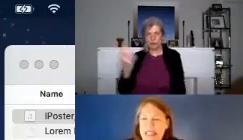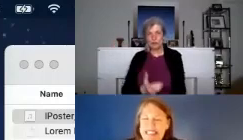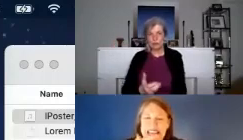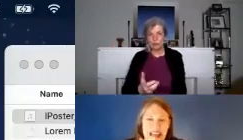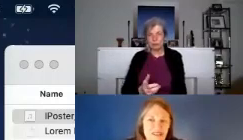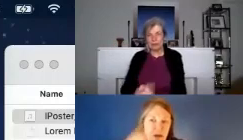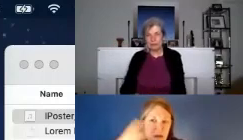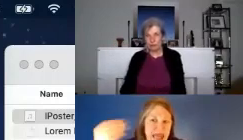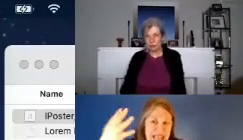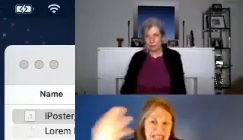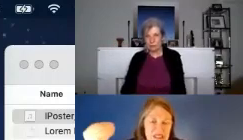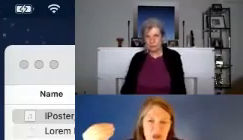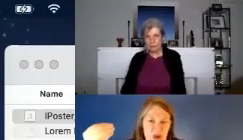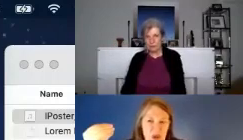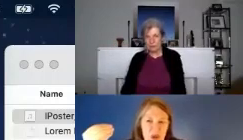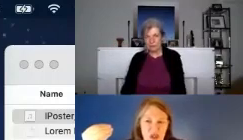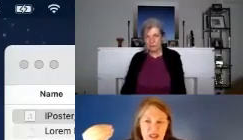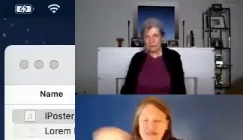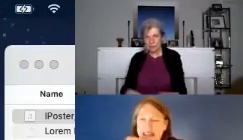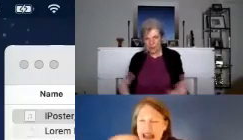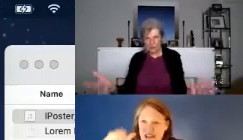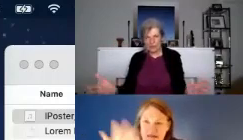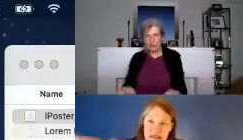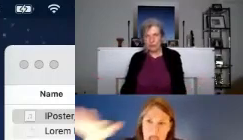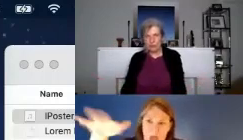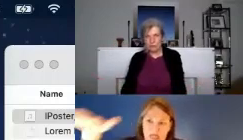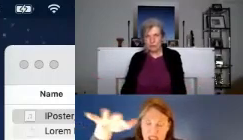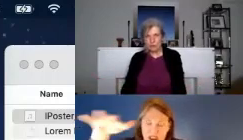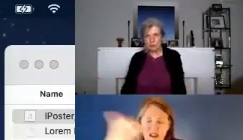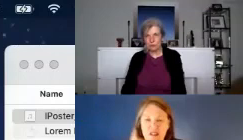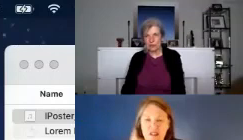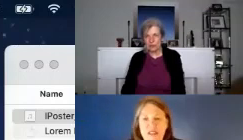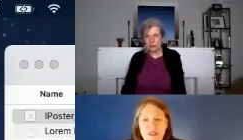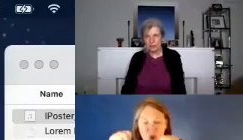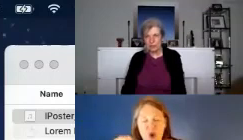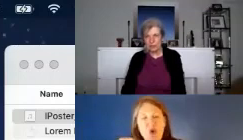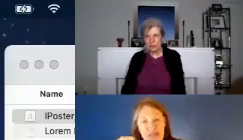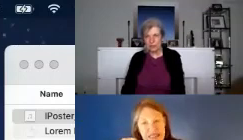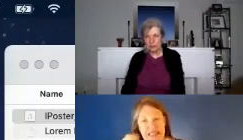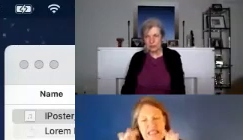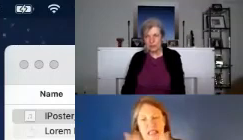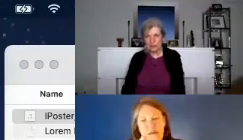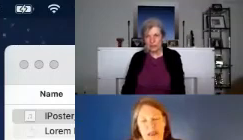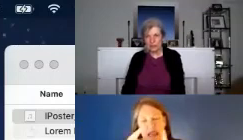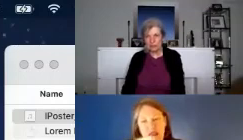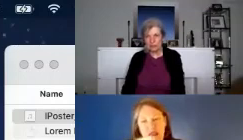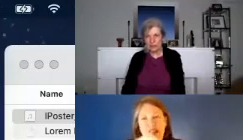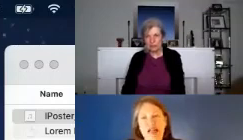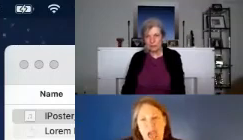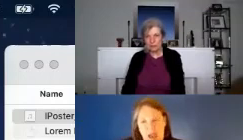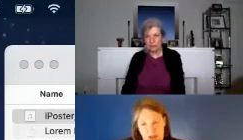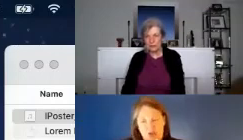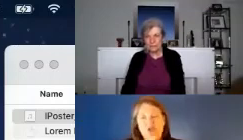to the platform that is hosting the virtual meeting until after the annual meeting.